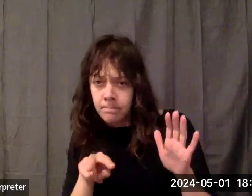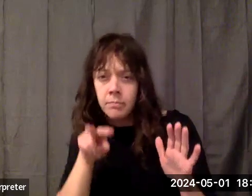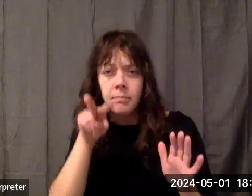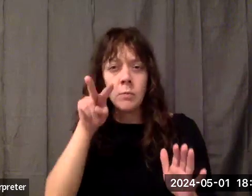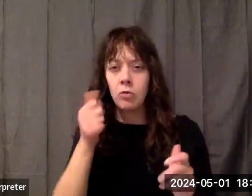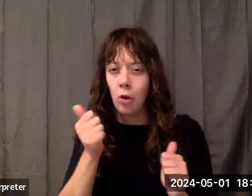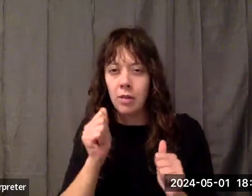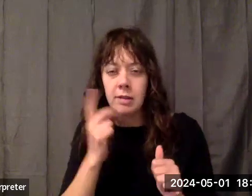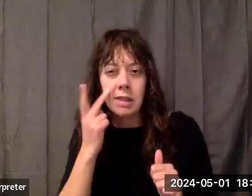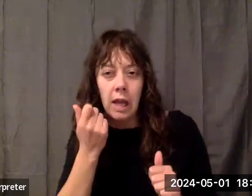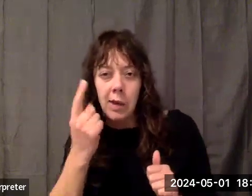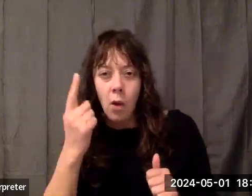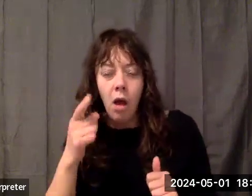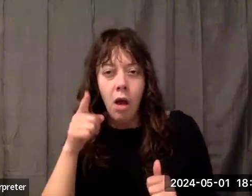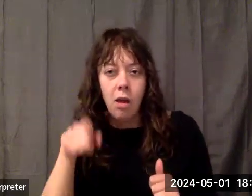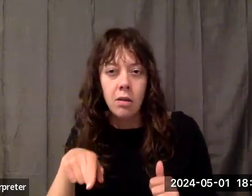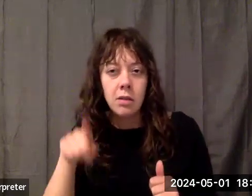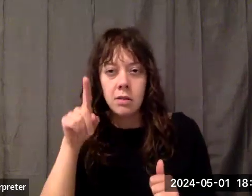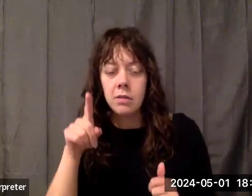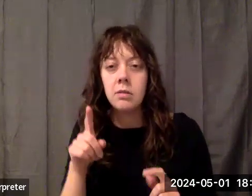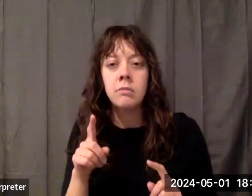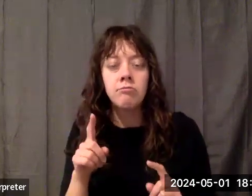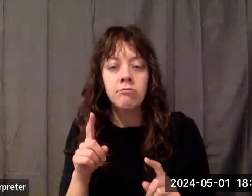We're monitoring and responding as they come through. Thank you.